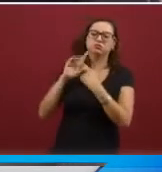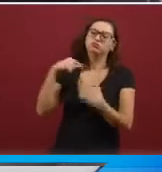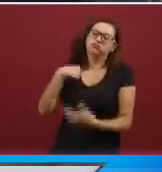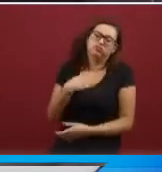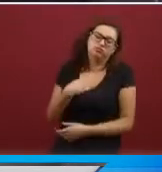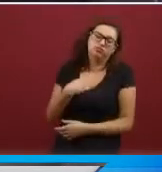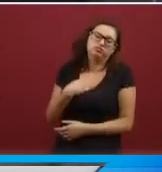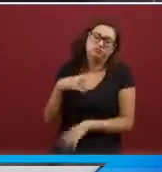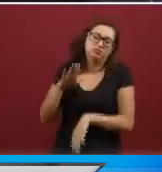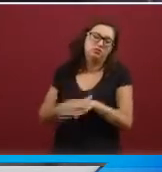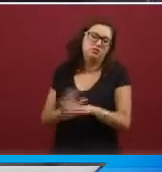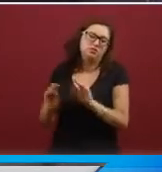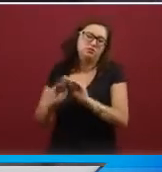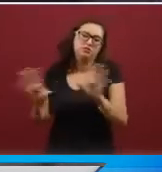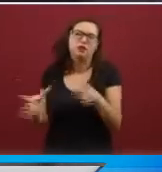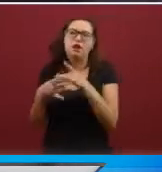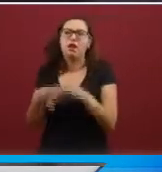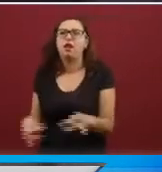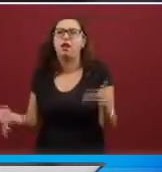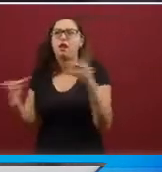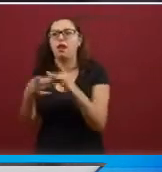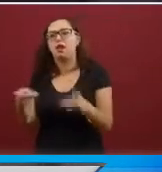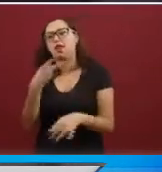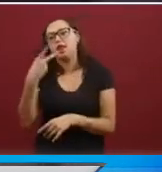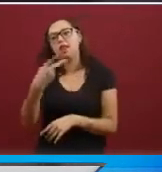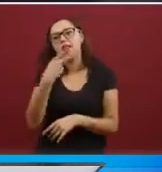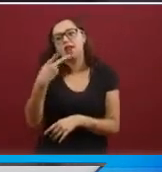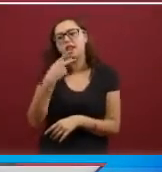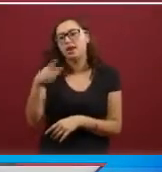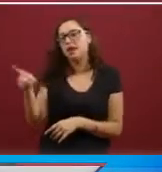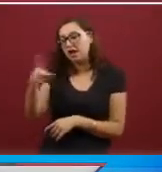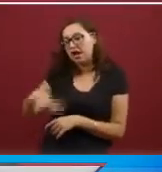The competent authority will determine whether or not the appeals lodged